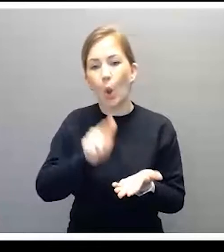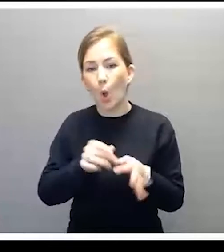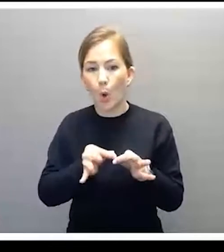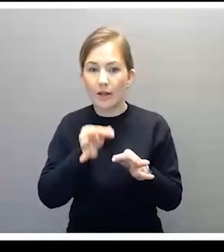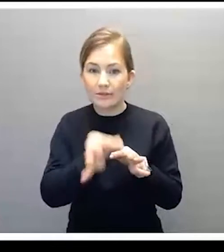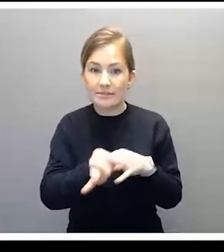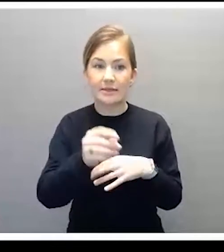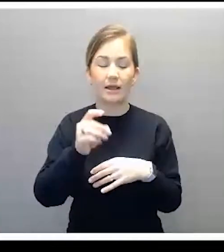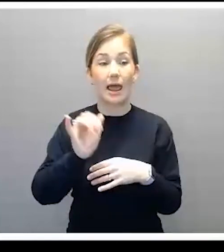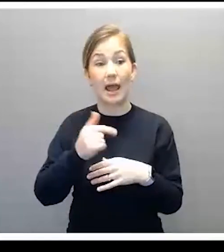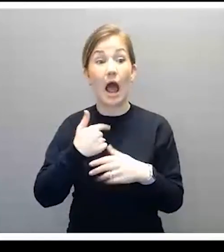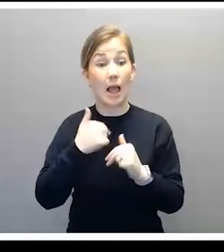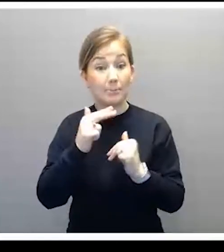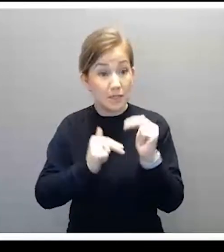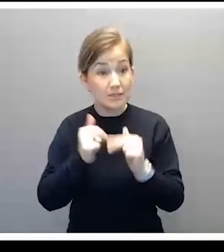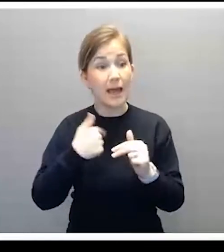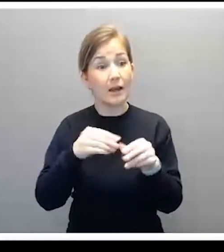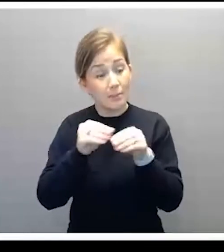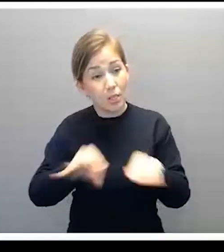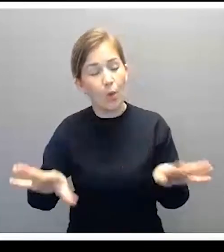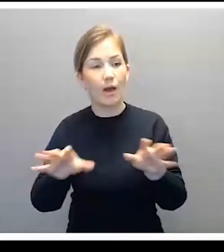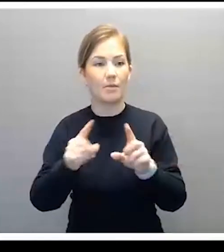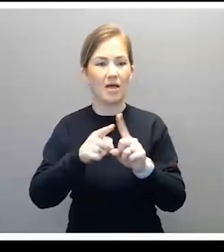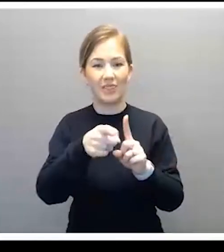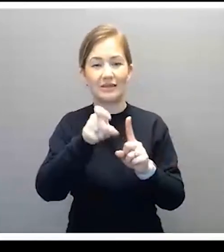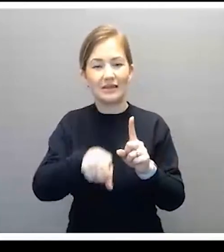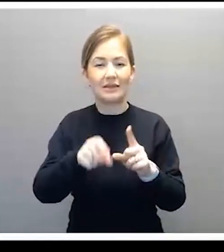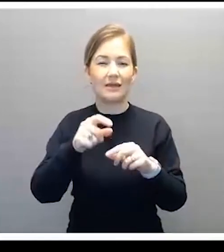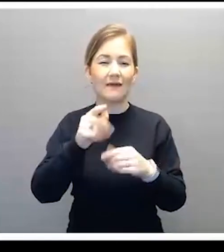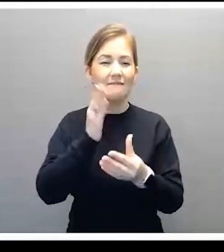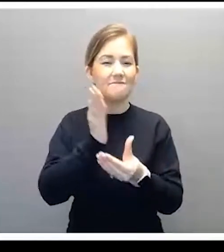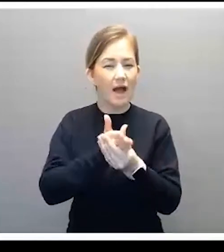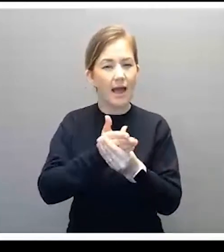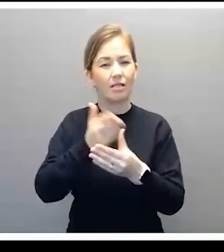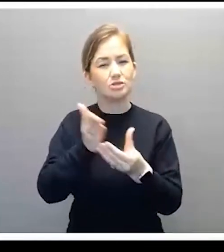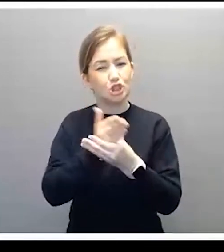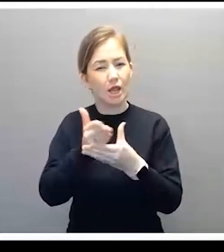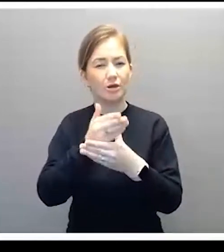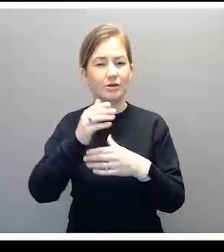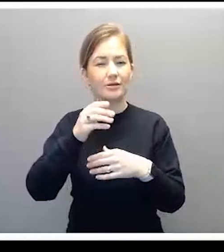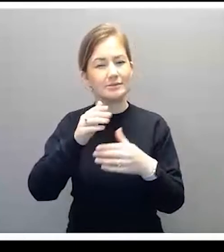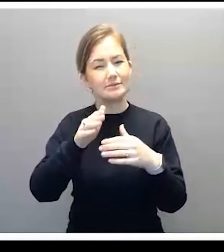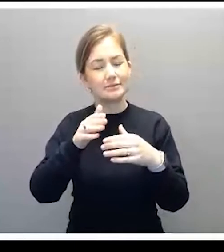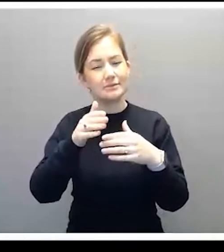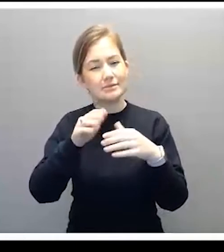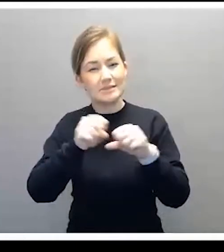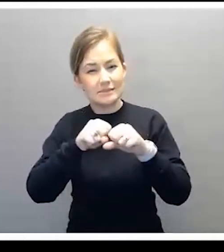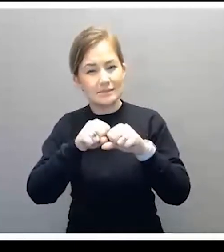I've built it or I'm deploying it. But they need that file system interface, that shared file system interface.